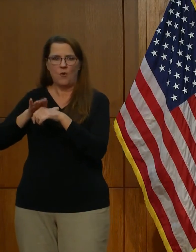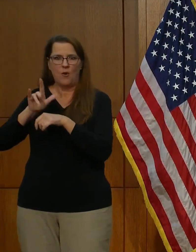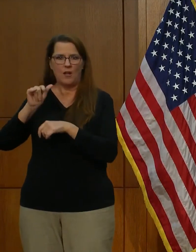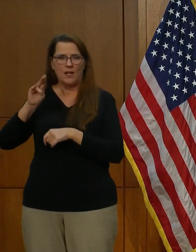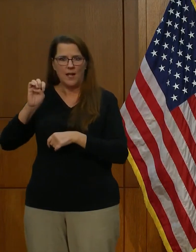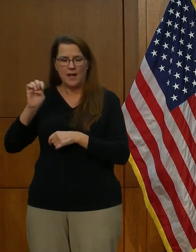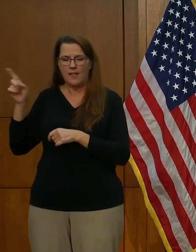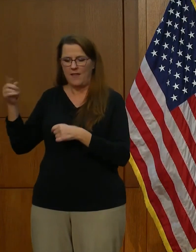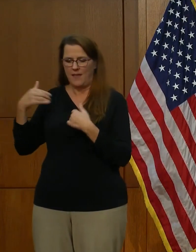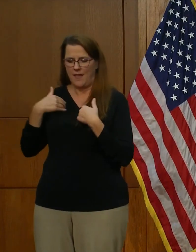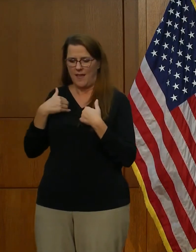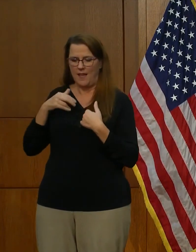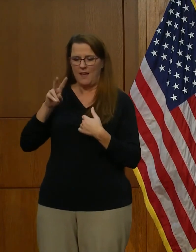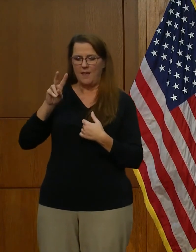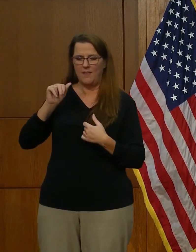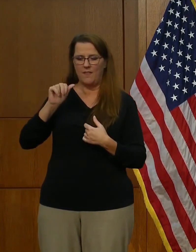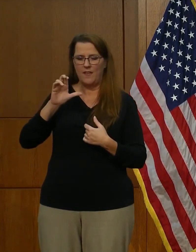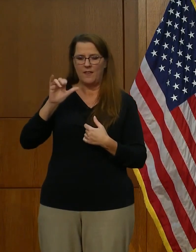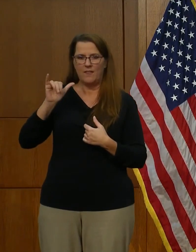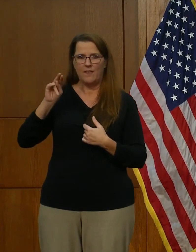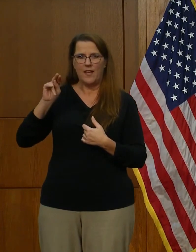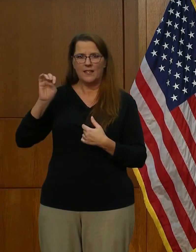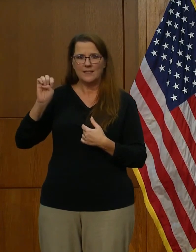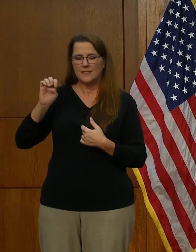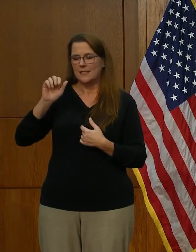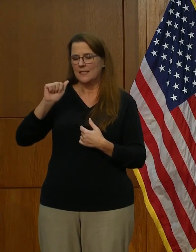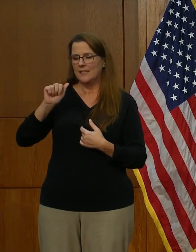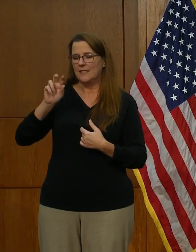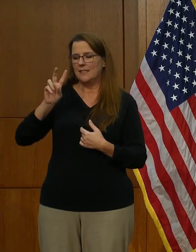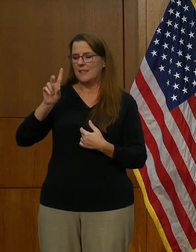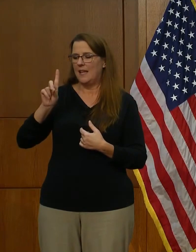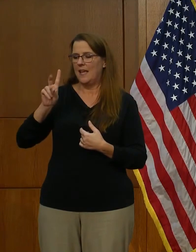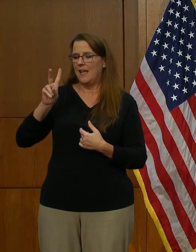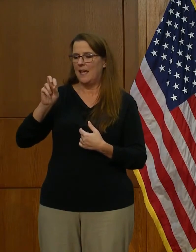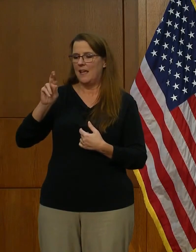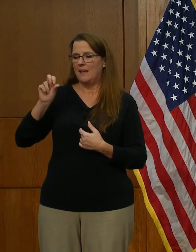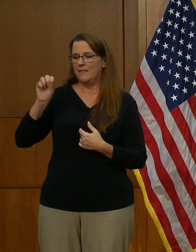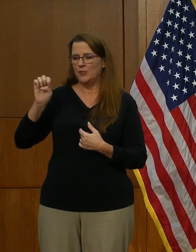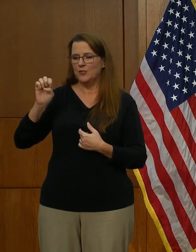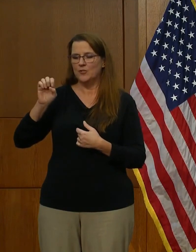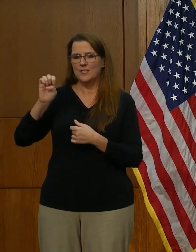CDC, WHICH YOU CAN ACCESS ONLINE, SOMETHING CALLED THE